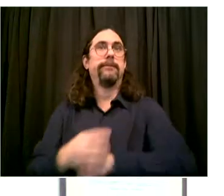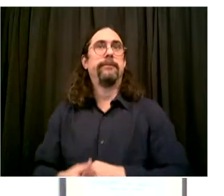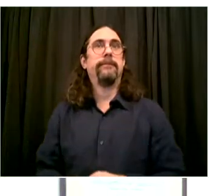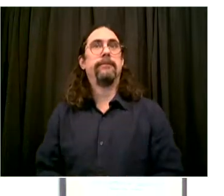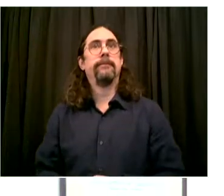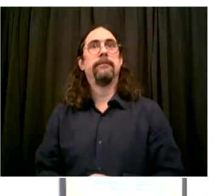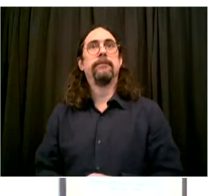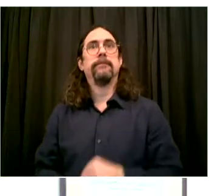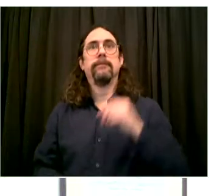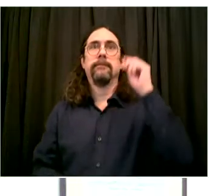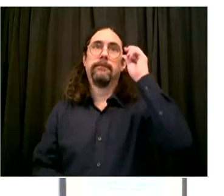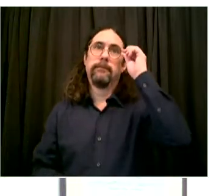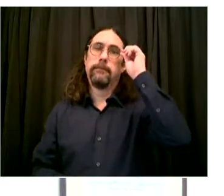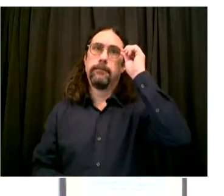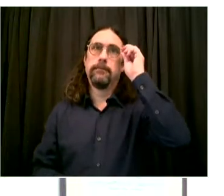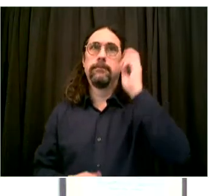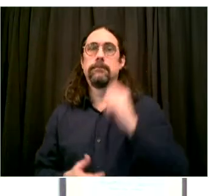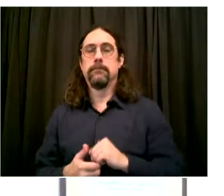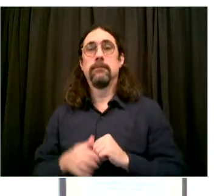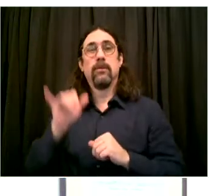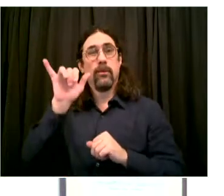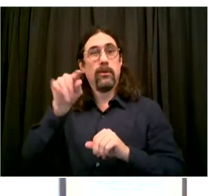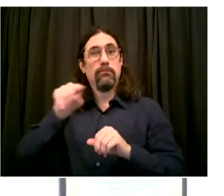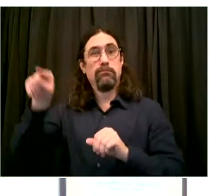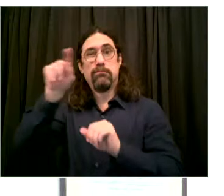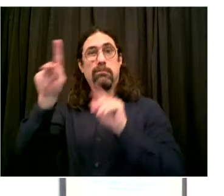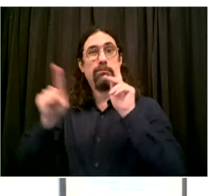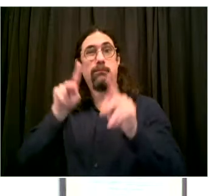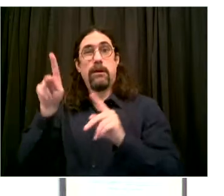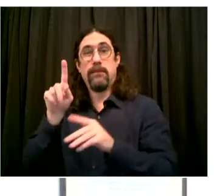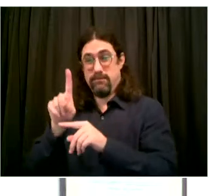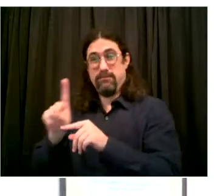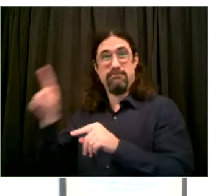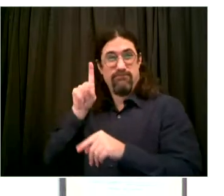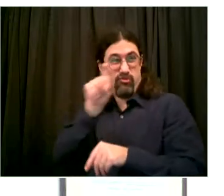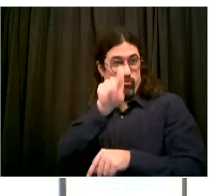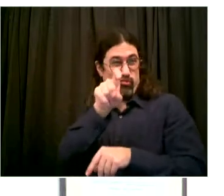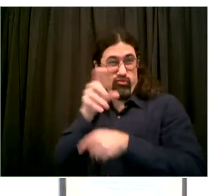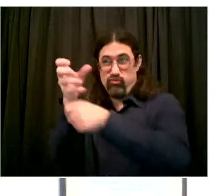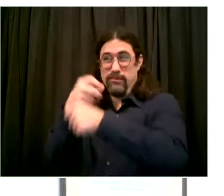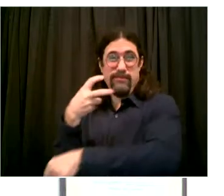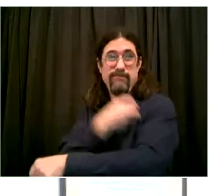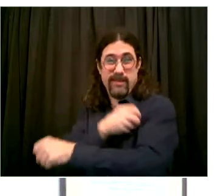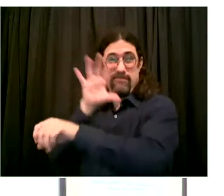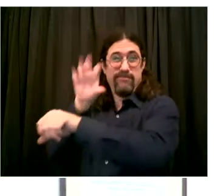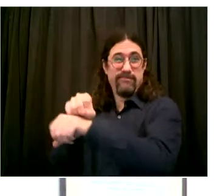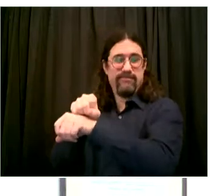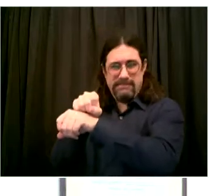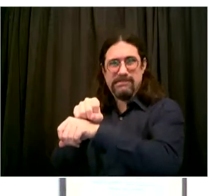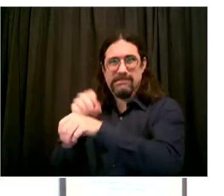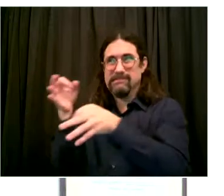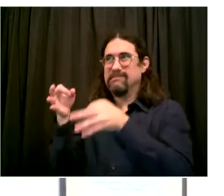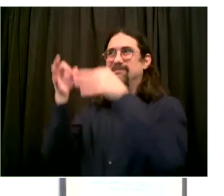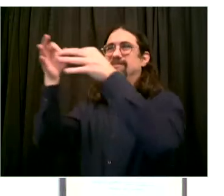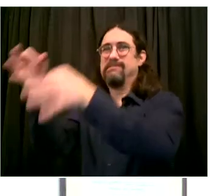FOR THE END OF THIS WEEK. WE HAVE ENSURE THAT THE SUPPLY WERE GETTING